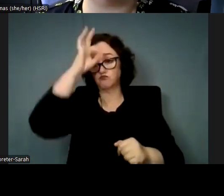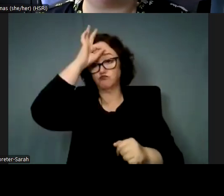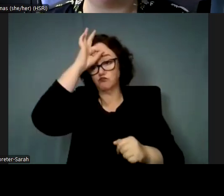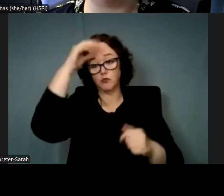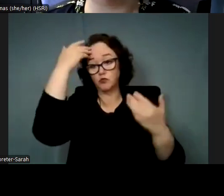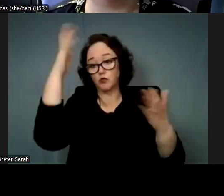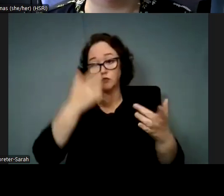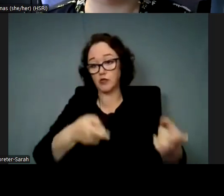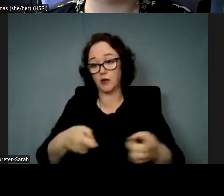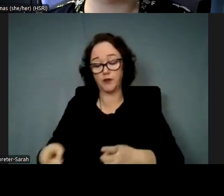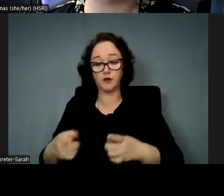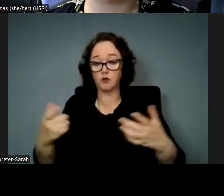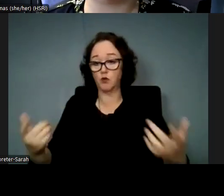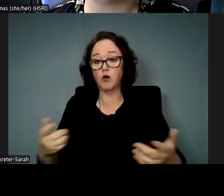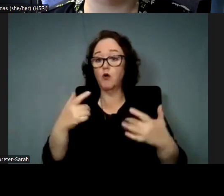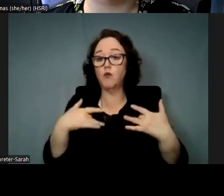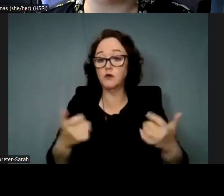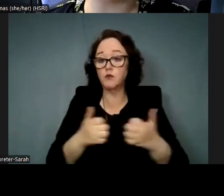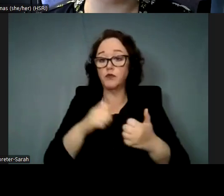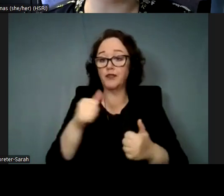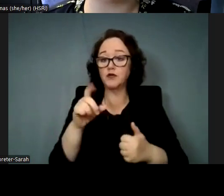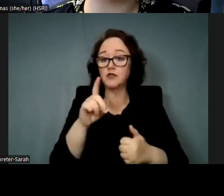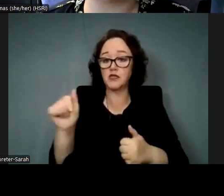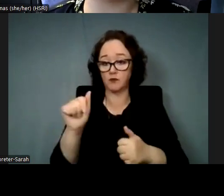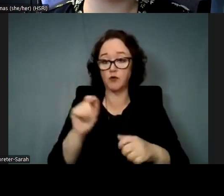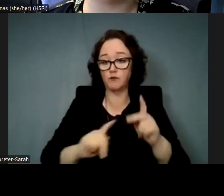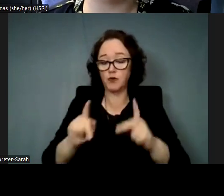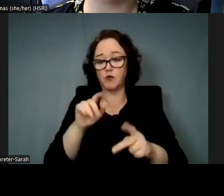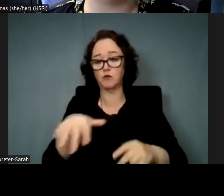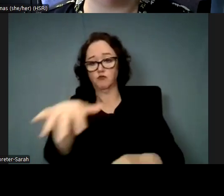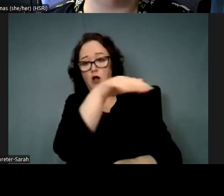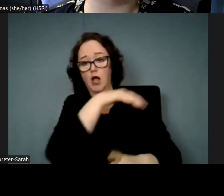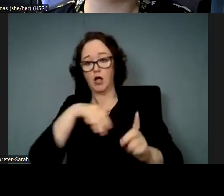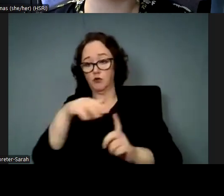around us―and so it really can be so important, and so helpful